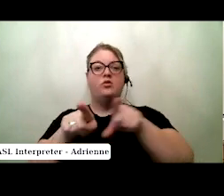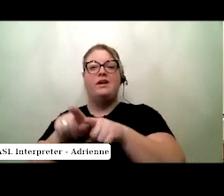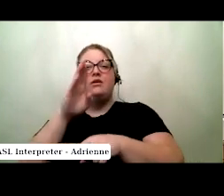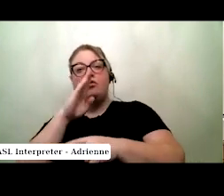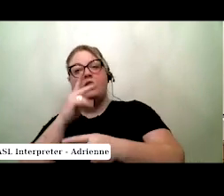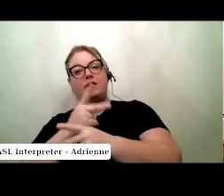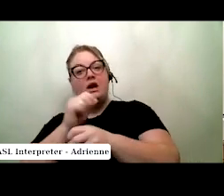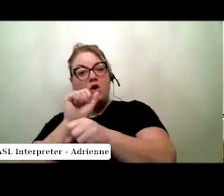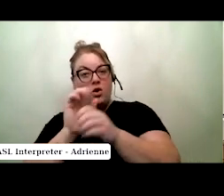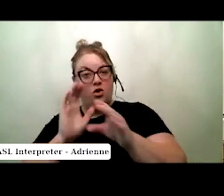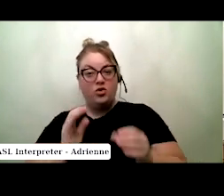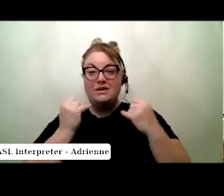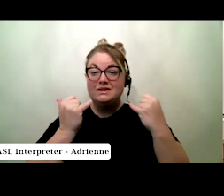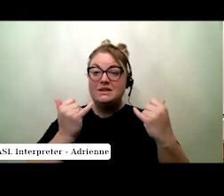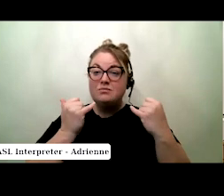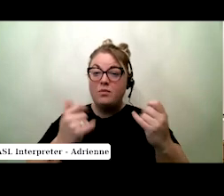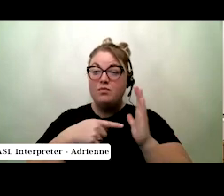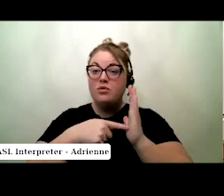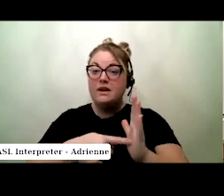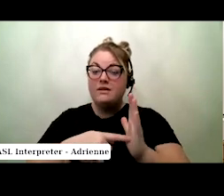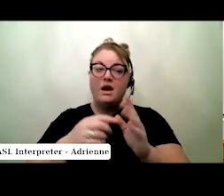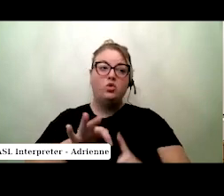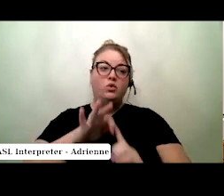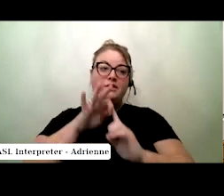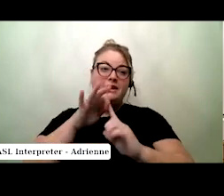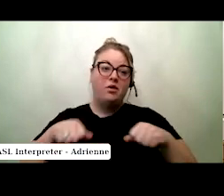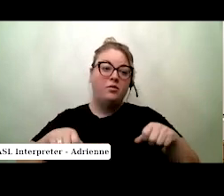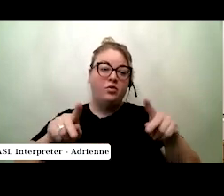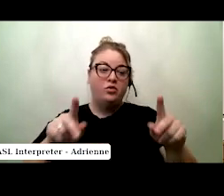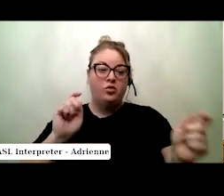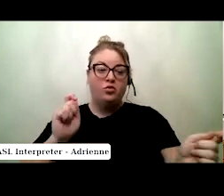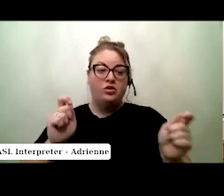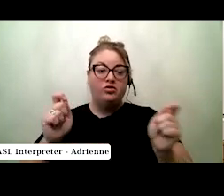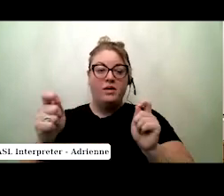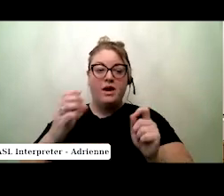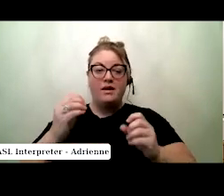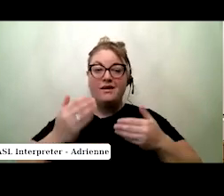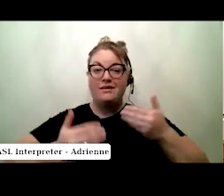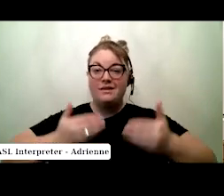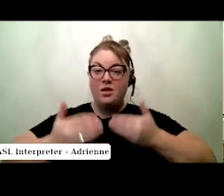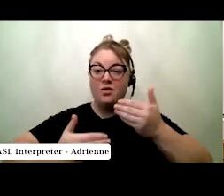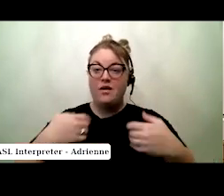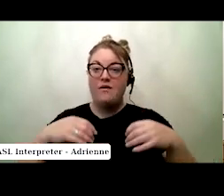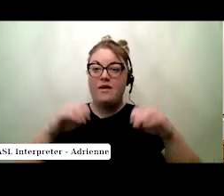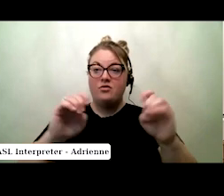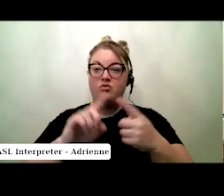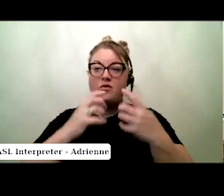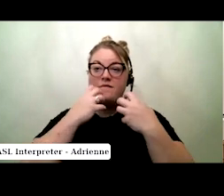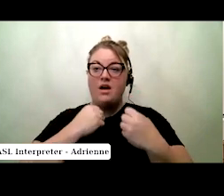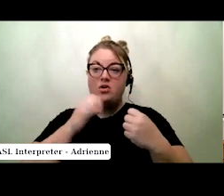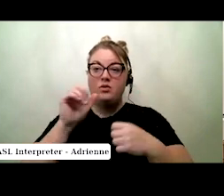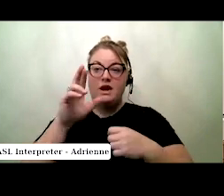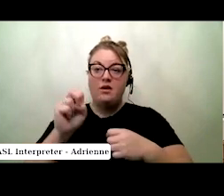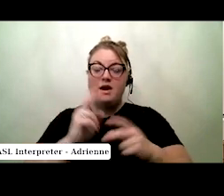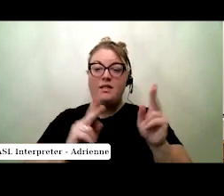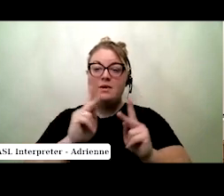This moment presents a unique opportunity to reshape and accelerate our efforts to value care, and the people who provide it.